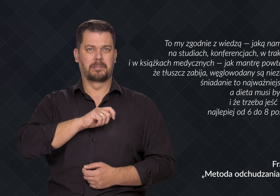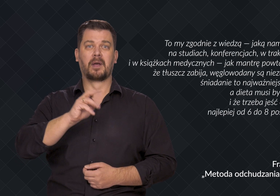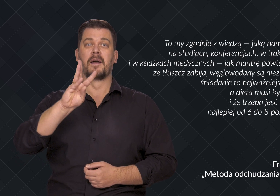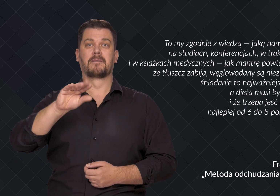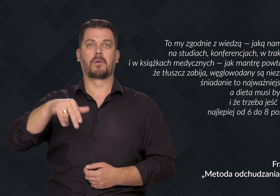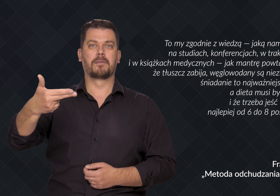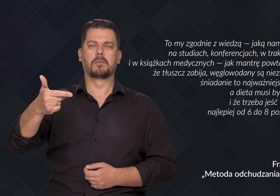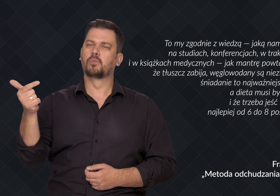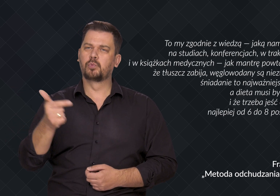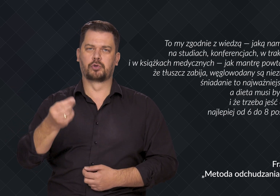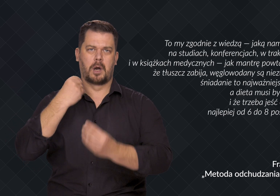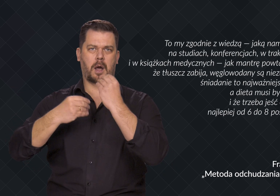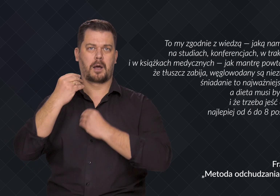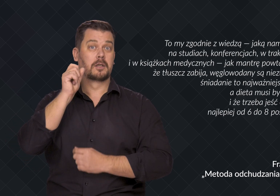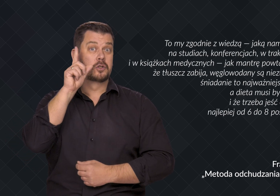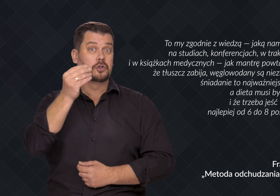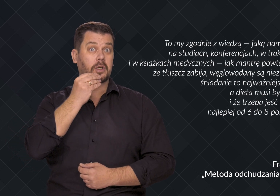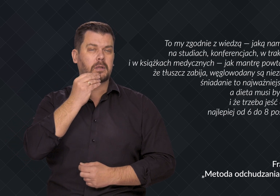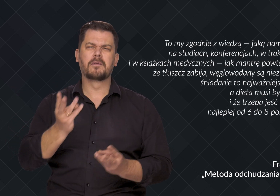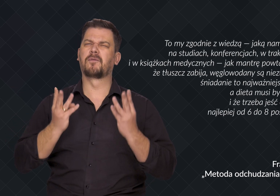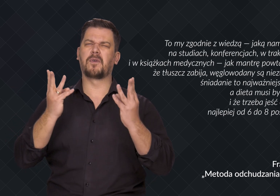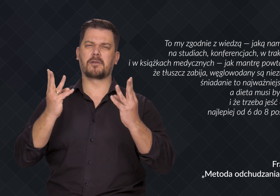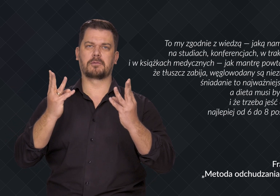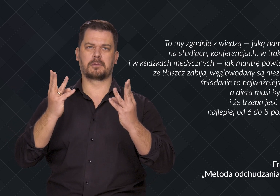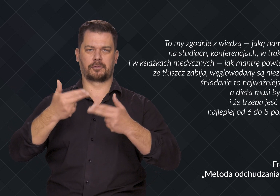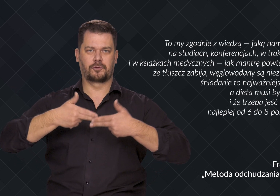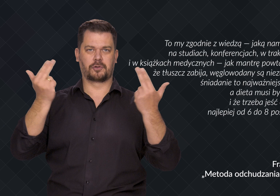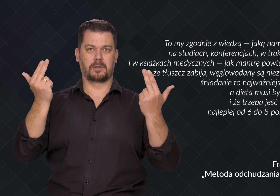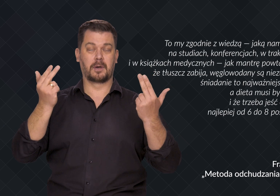carbohydrates are essential for life, breakfast is the most important meal of the day,